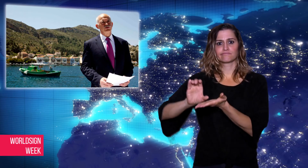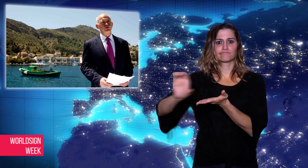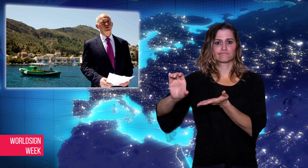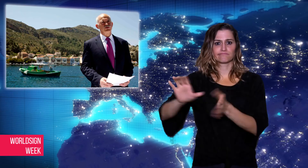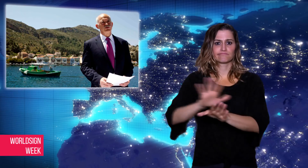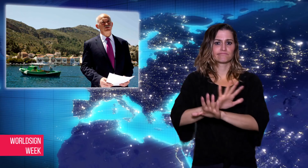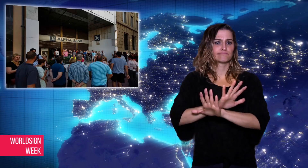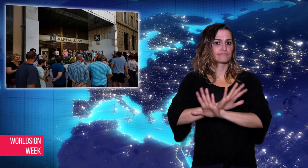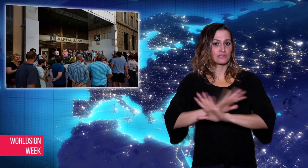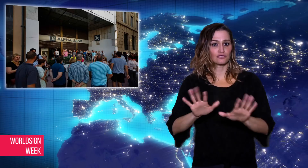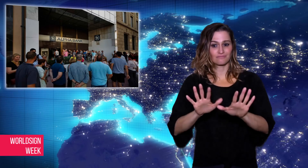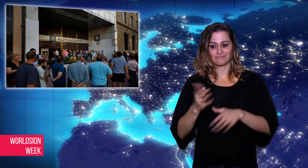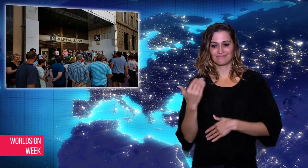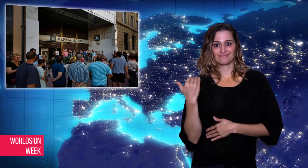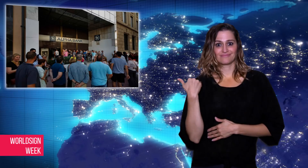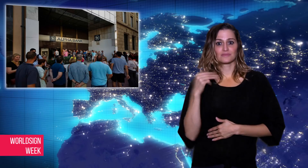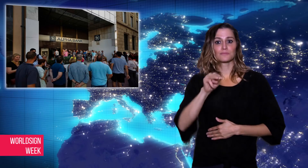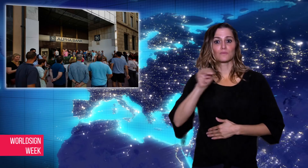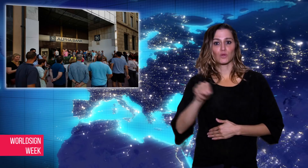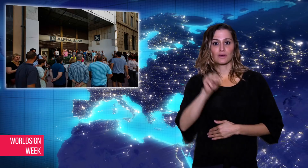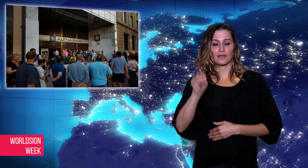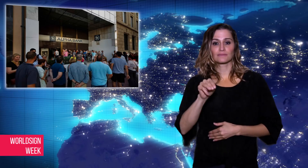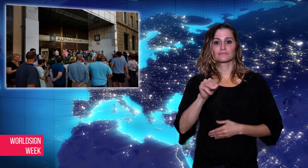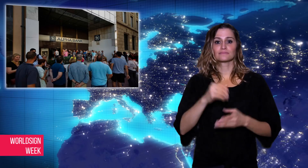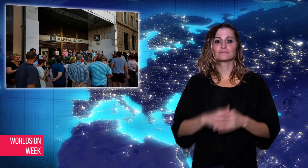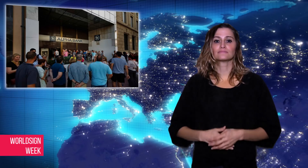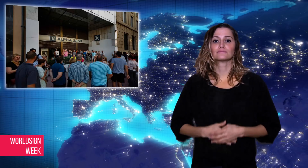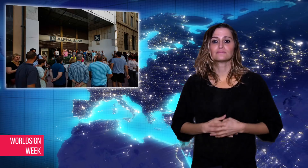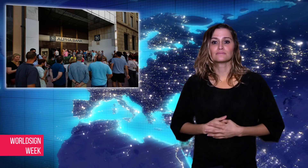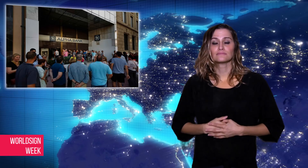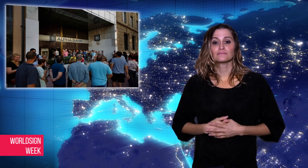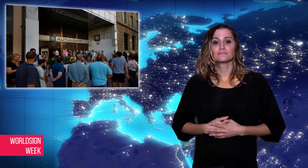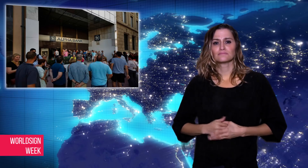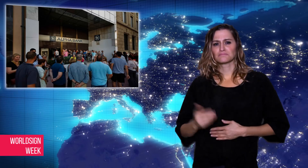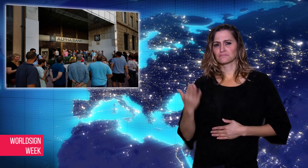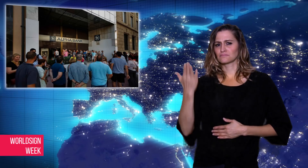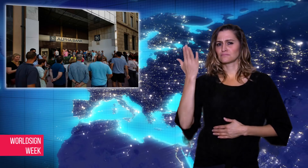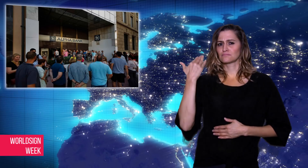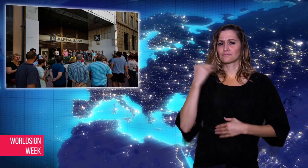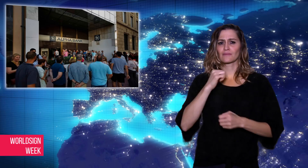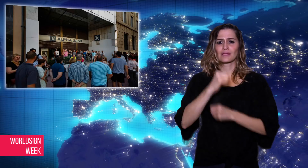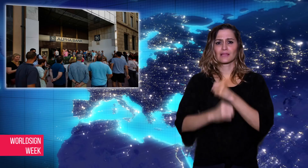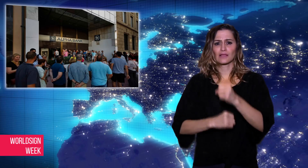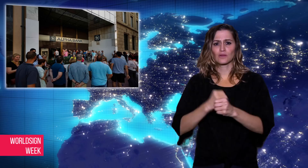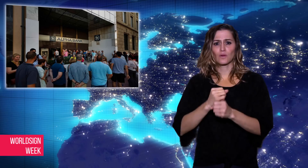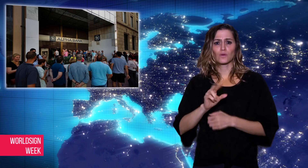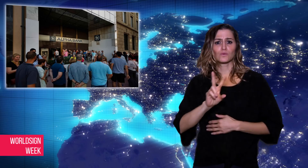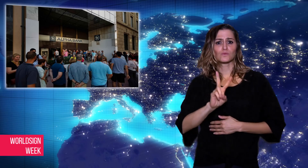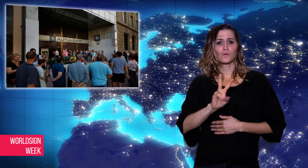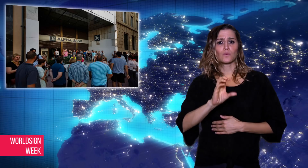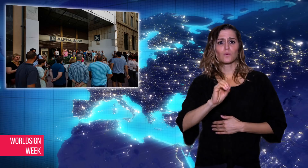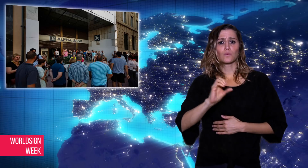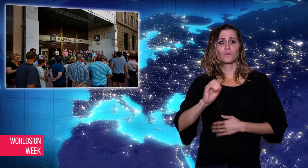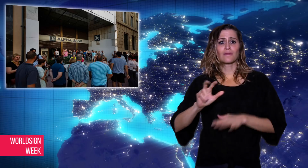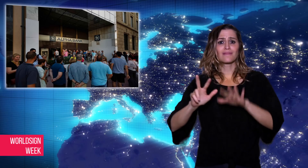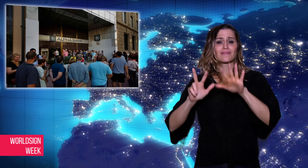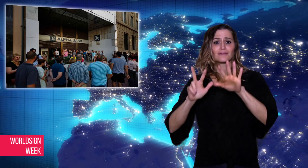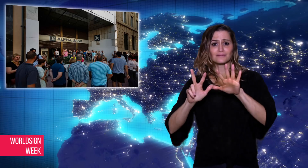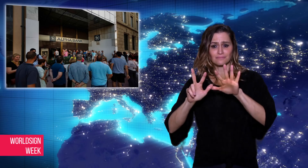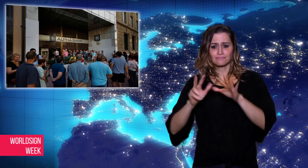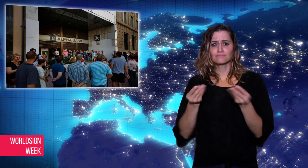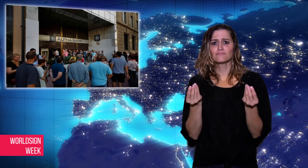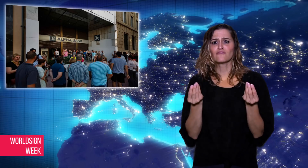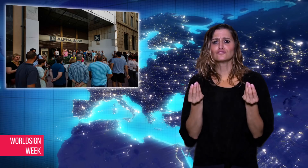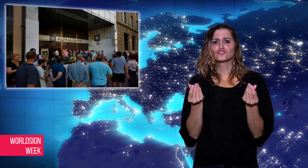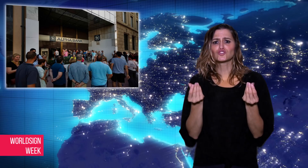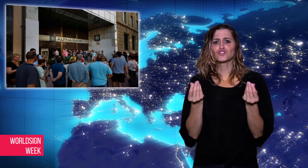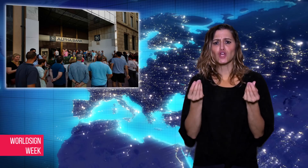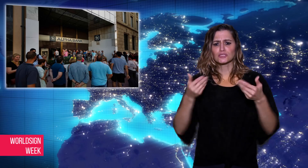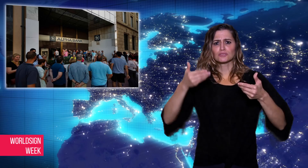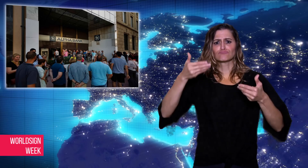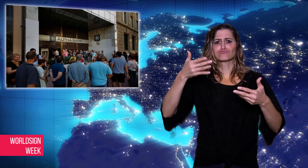assistance program ended on Monday.